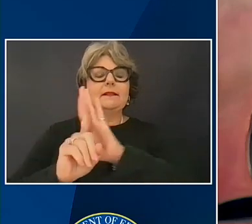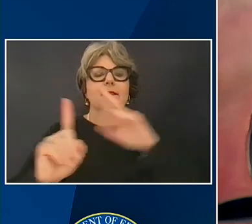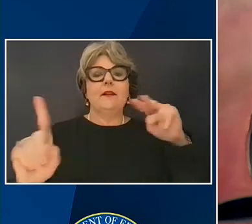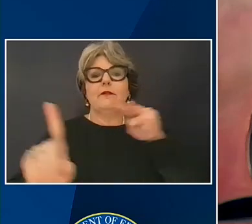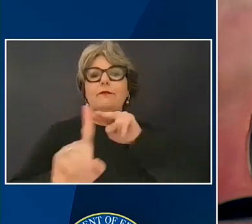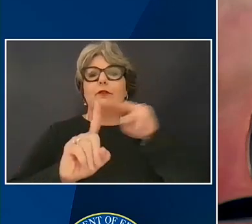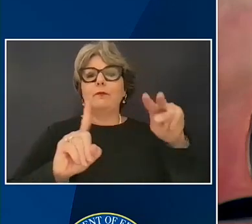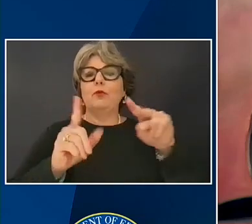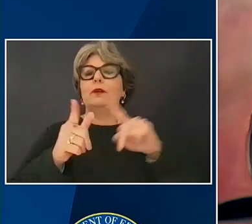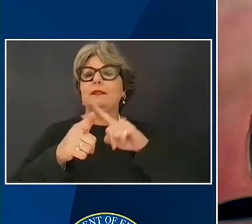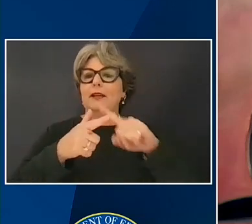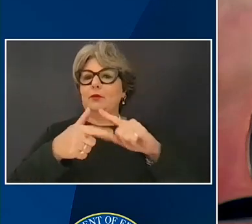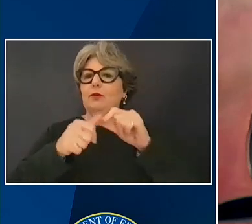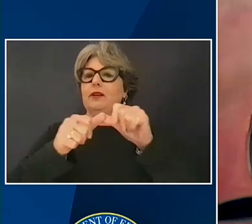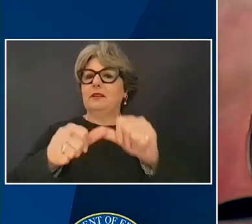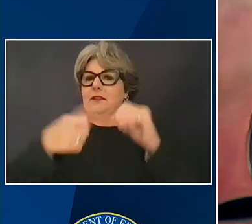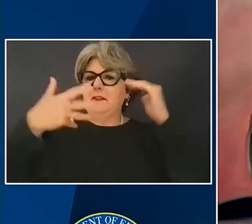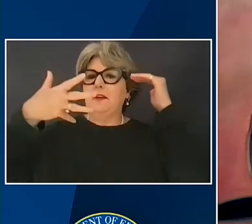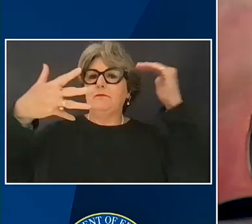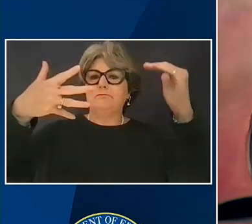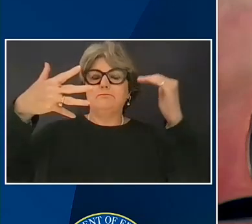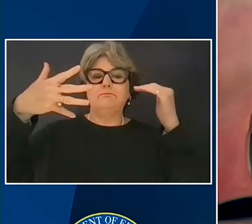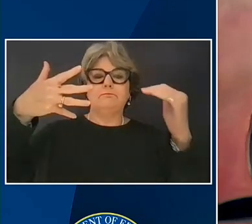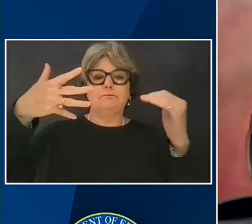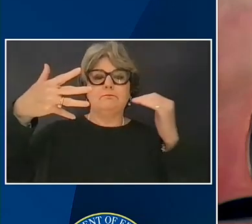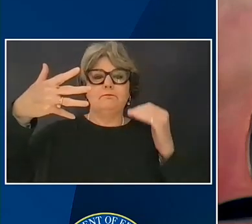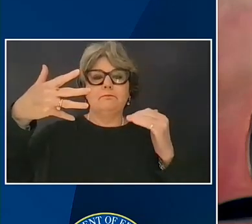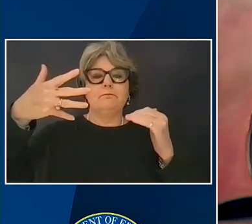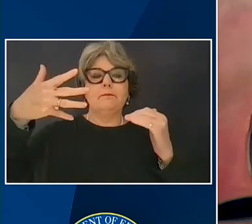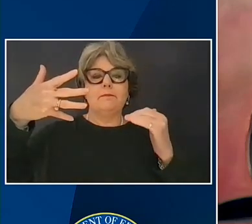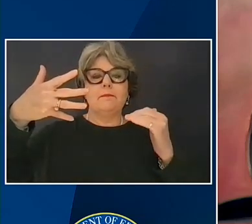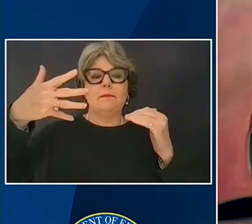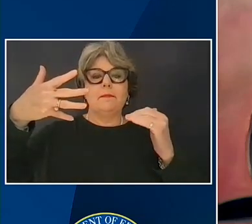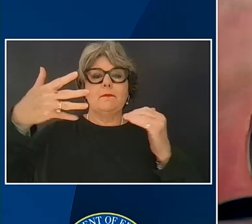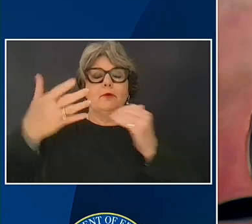that have some interactive effect between accreditors and institutions.